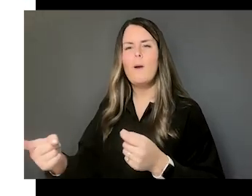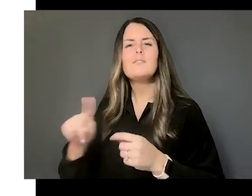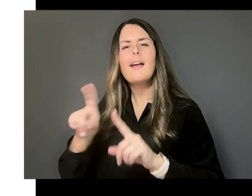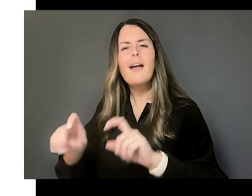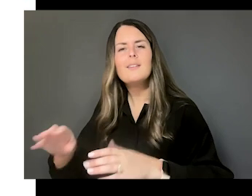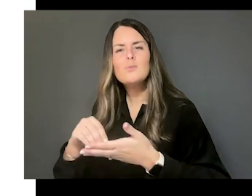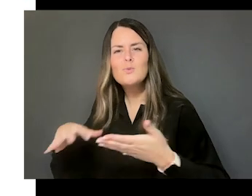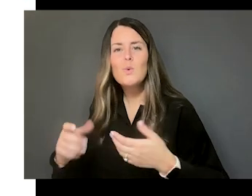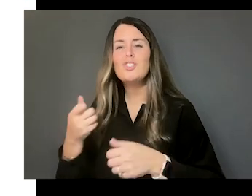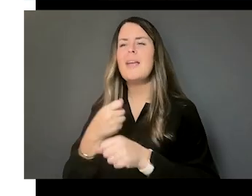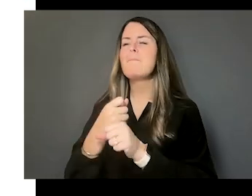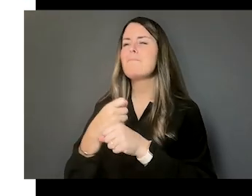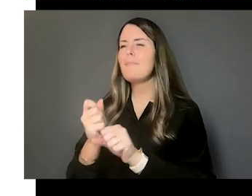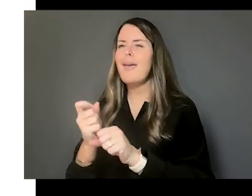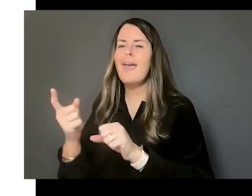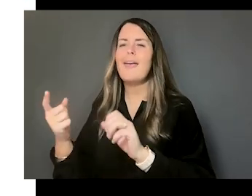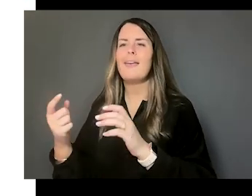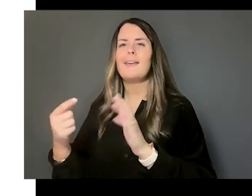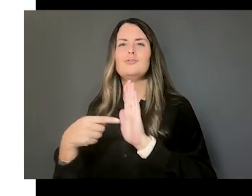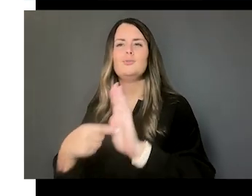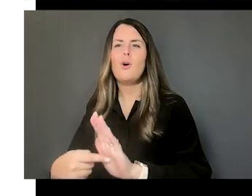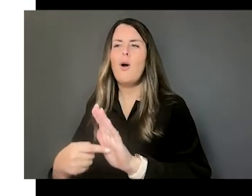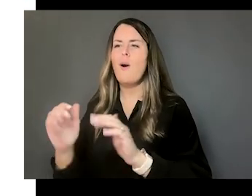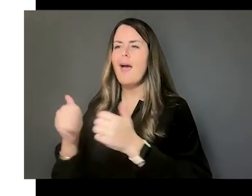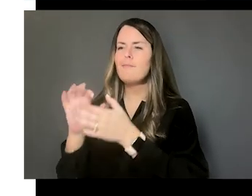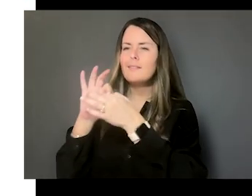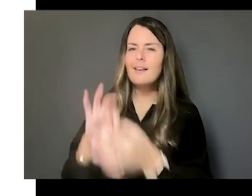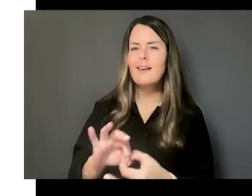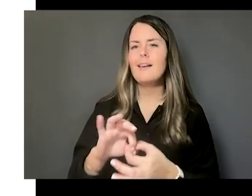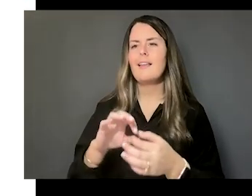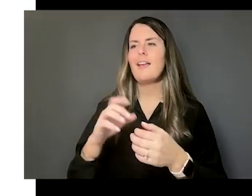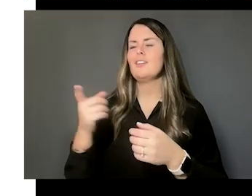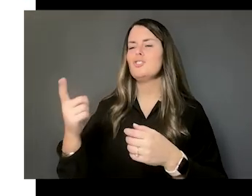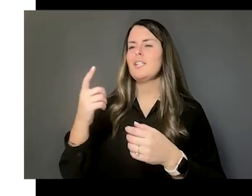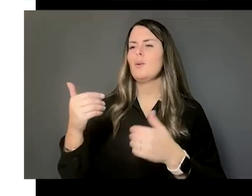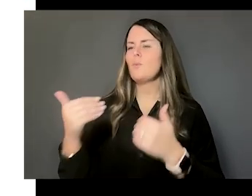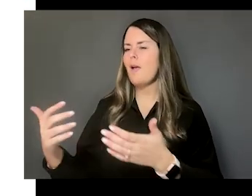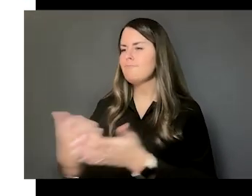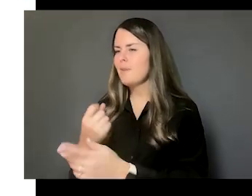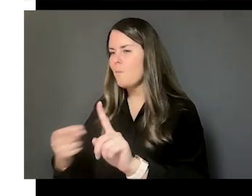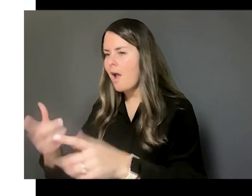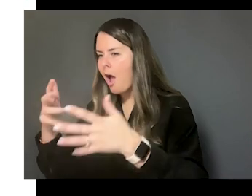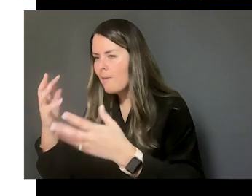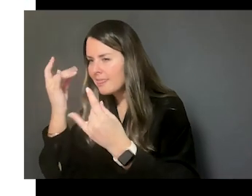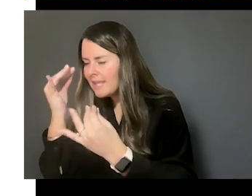She made them relevant for where they were. She took the things that they were already thinking and built upon it,